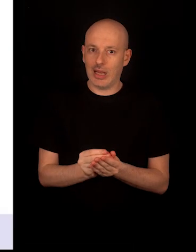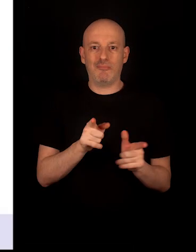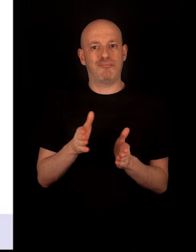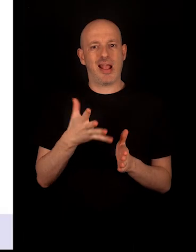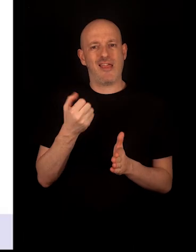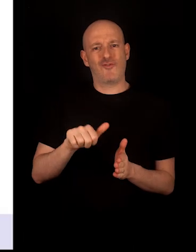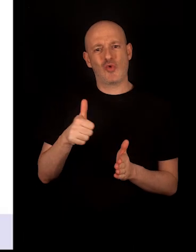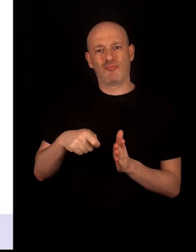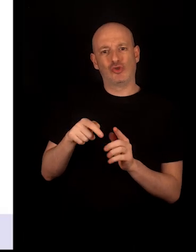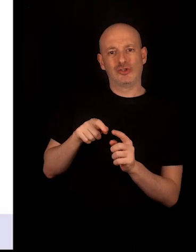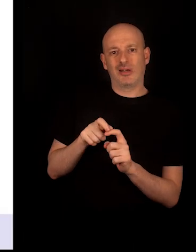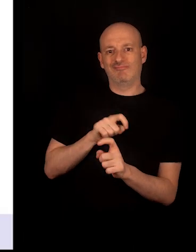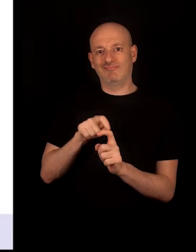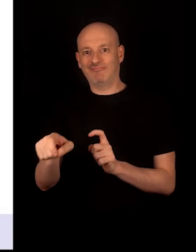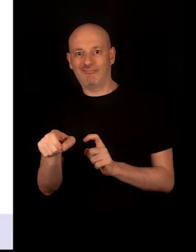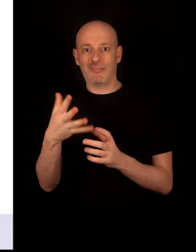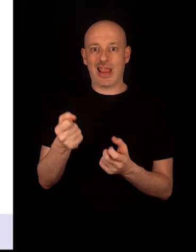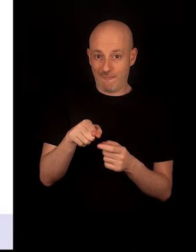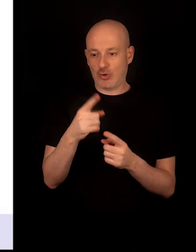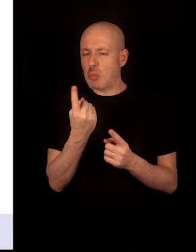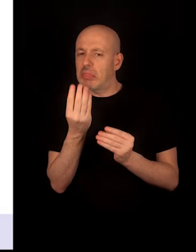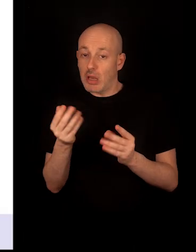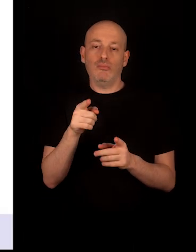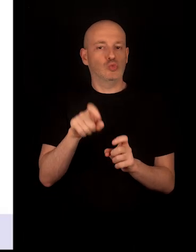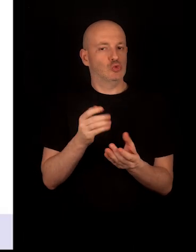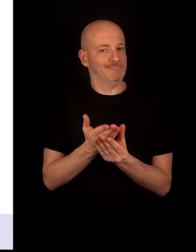to do other projects before or travel somewhere else before.